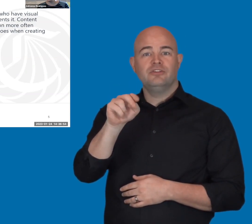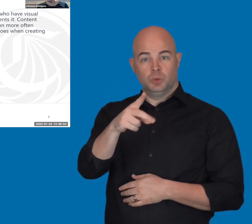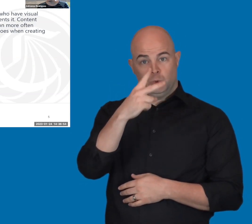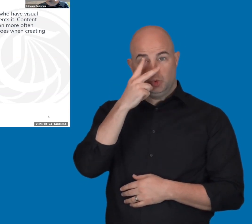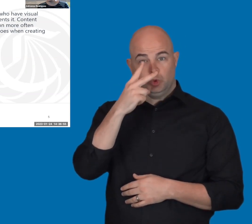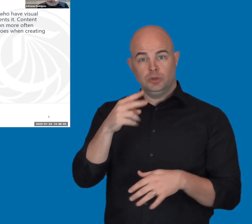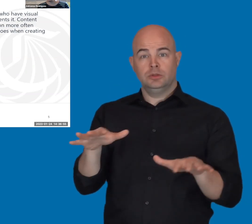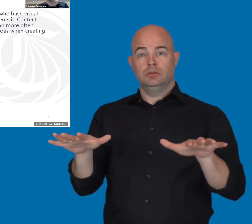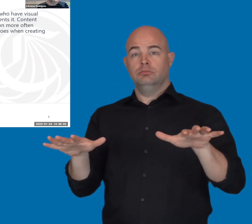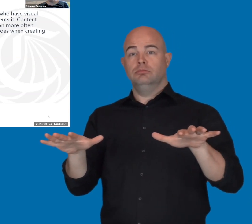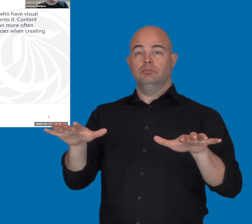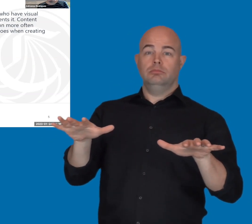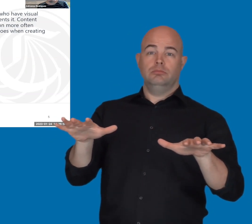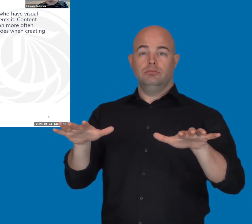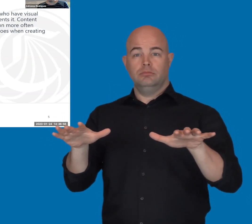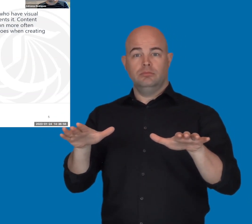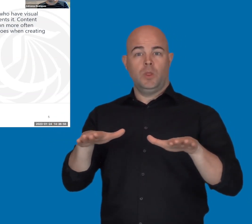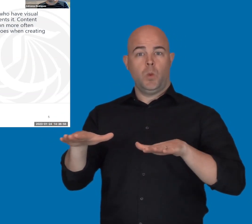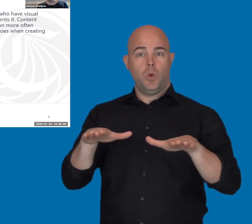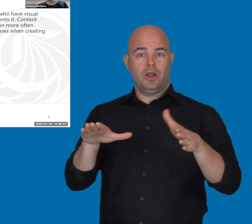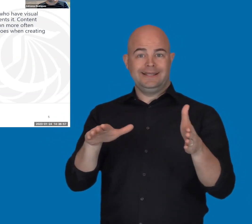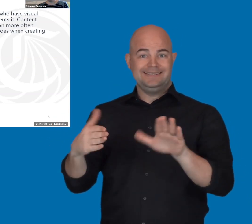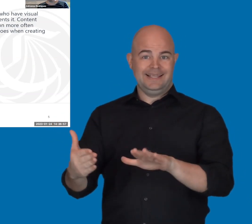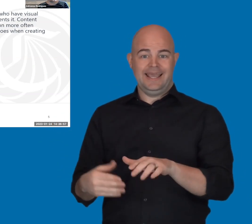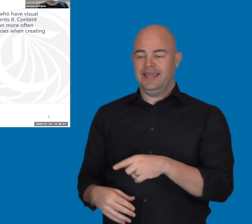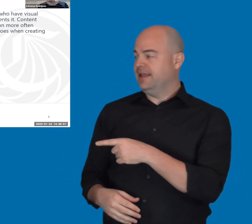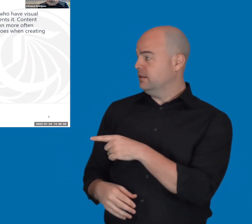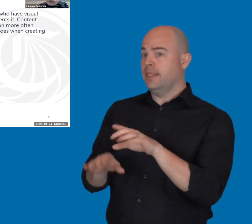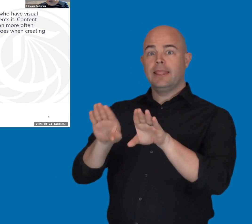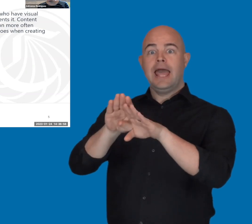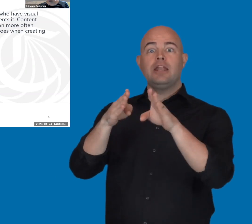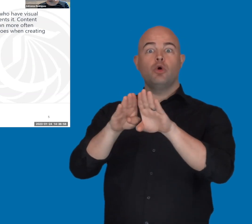"The Walking Dead," this door to me clearly reads